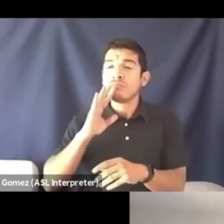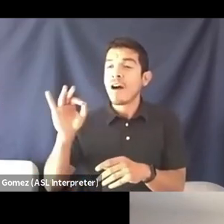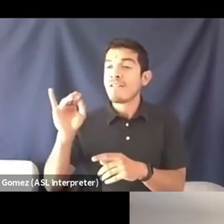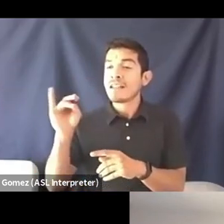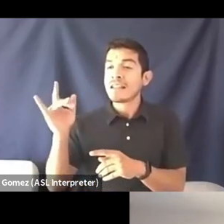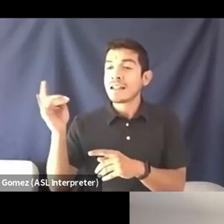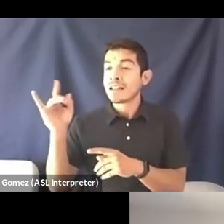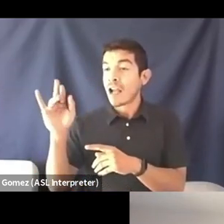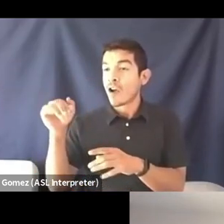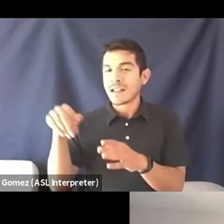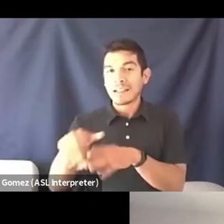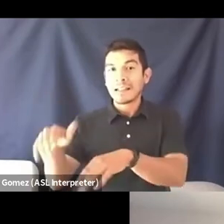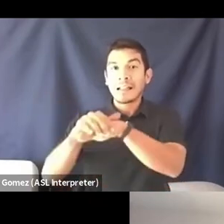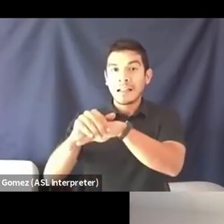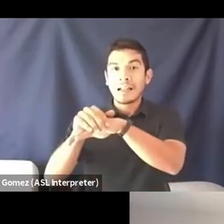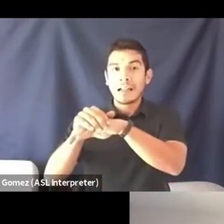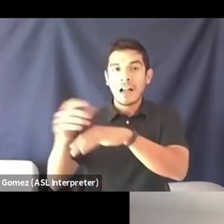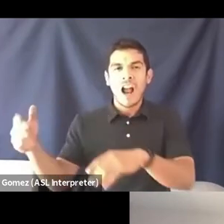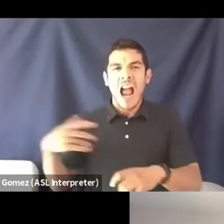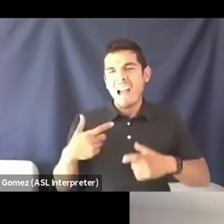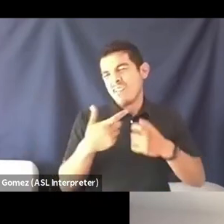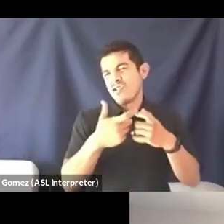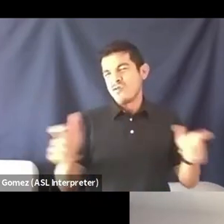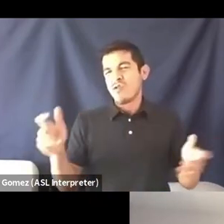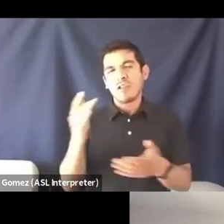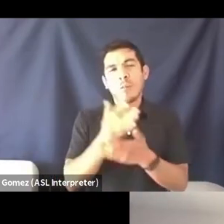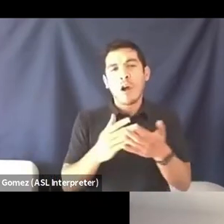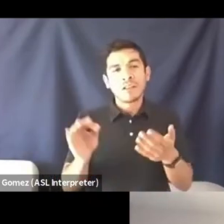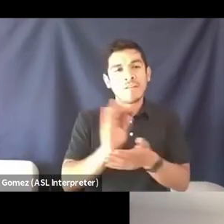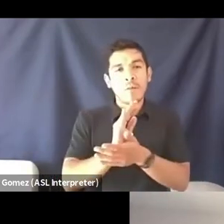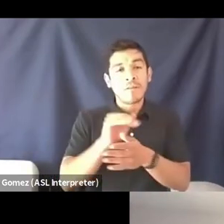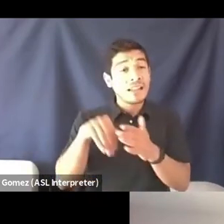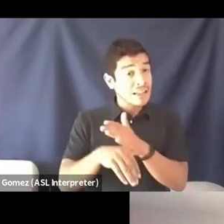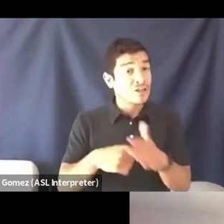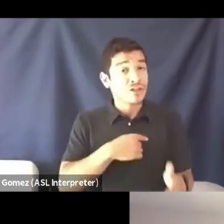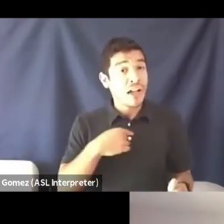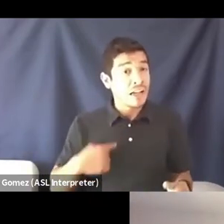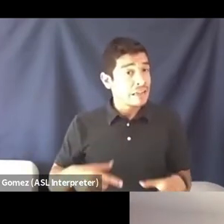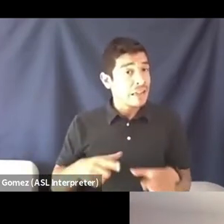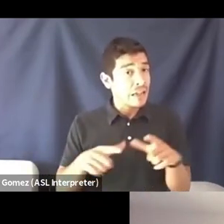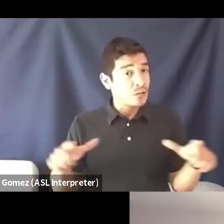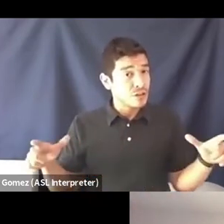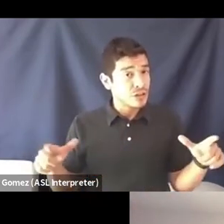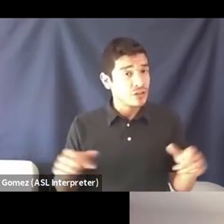There are huge swaths of the film in Chinese. So much so that at some point during the film,